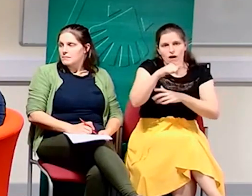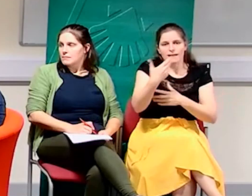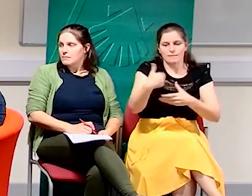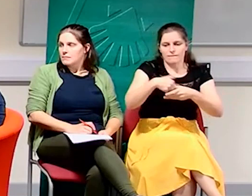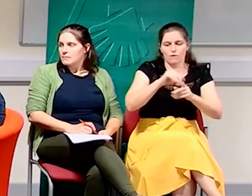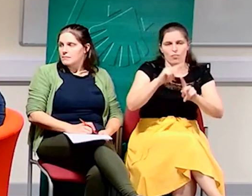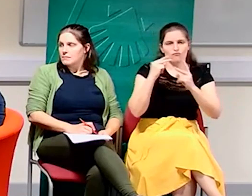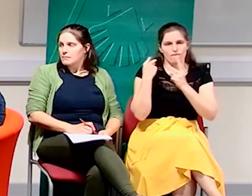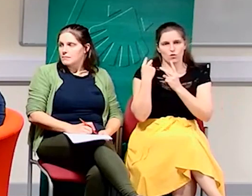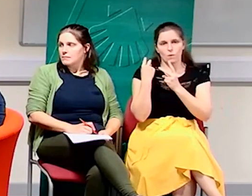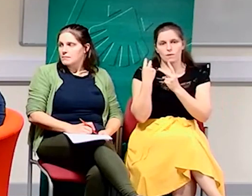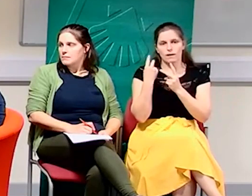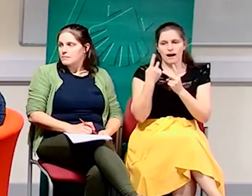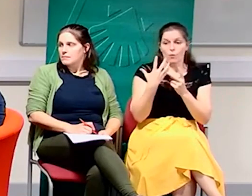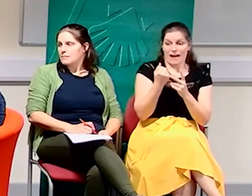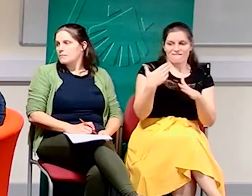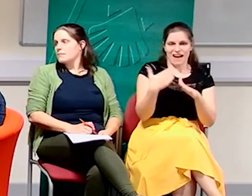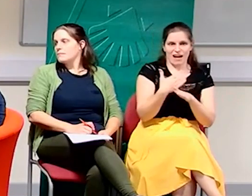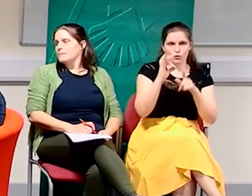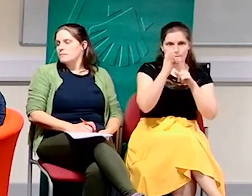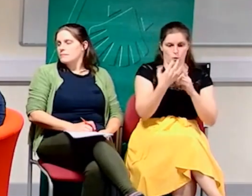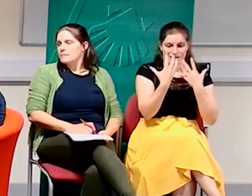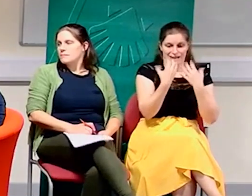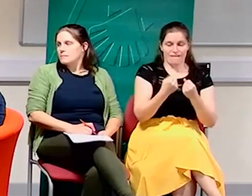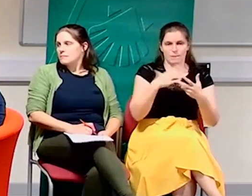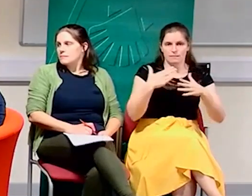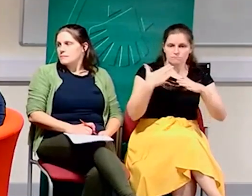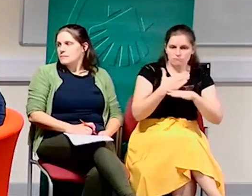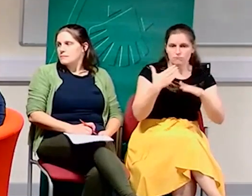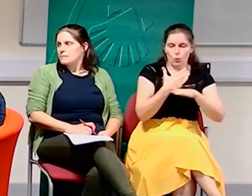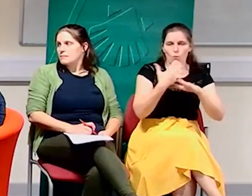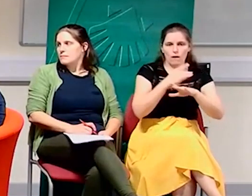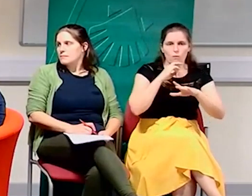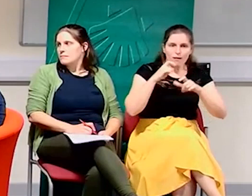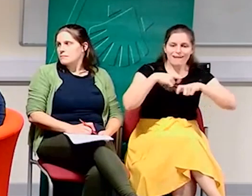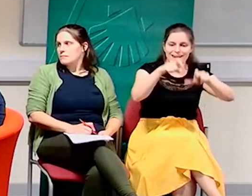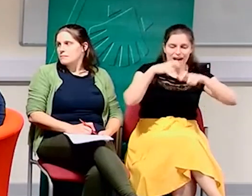a set of actions that we have been working on and are working on and will continue to work on that